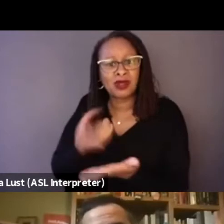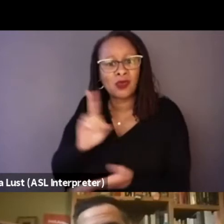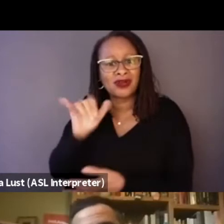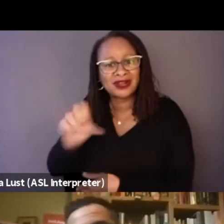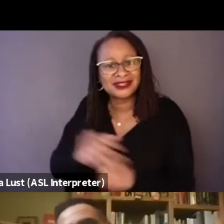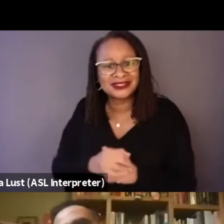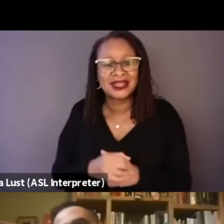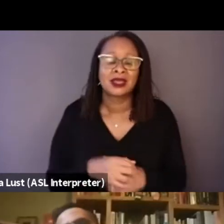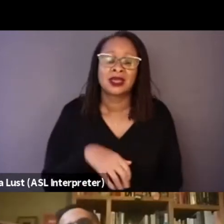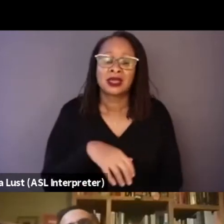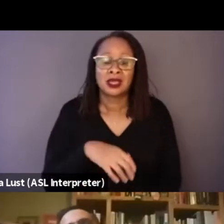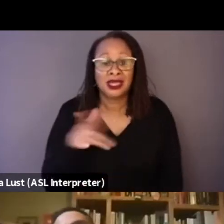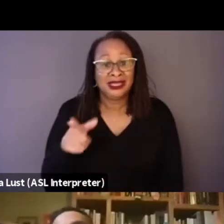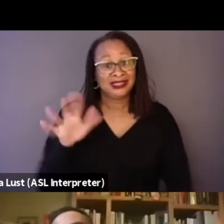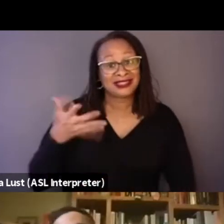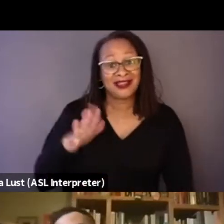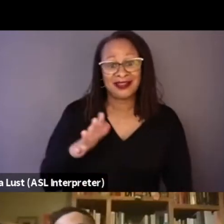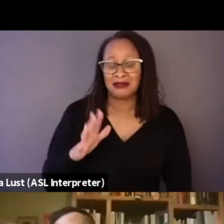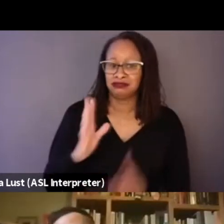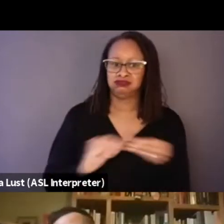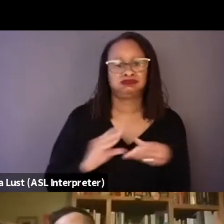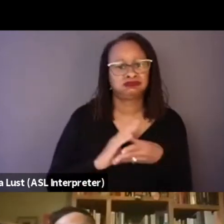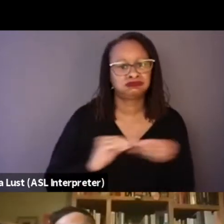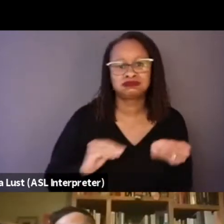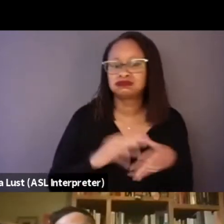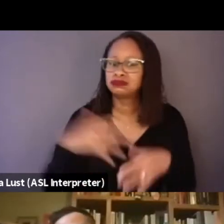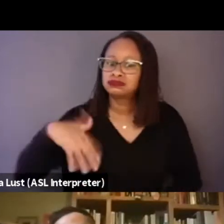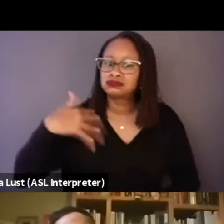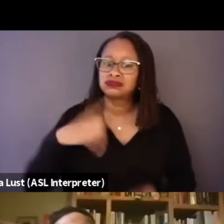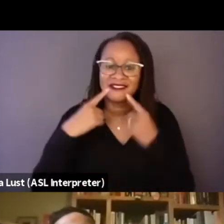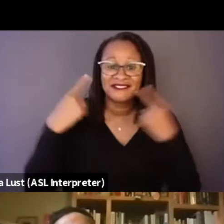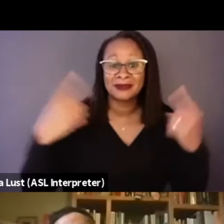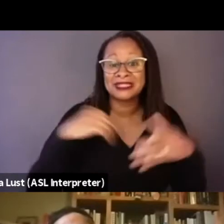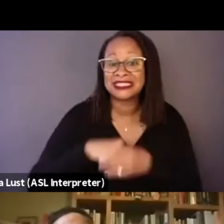And, you know, he's kind of a legend in skateboarding, especially in Canadian skateboarding.